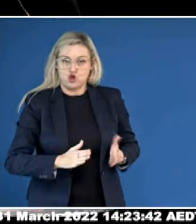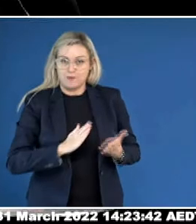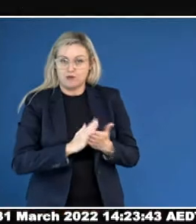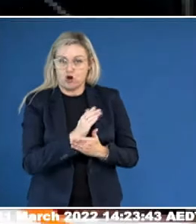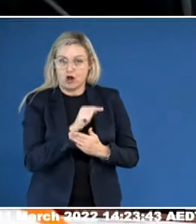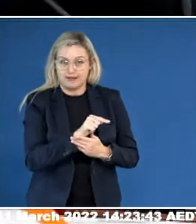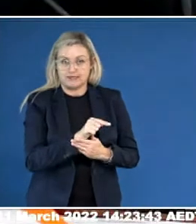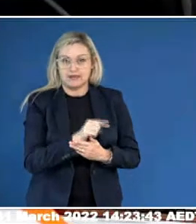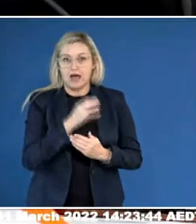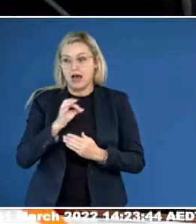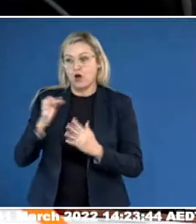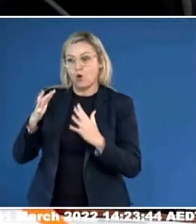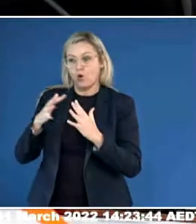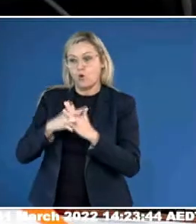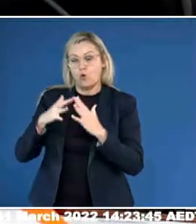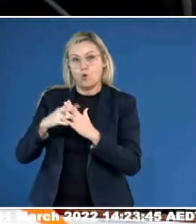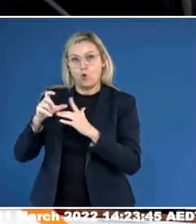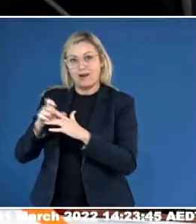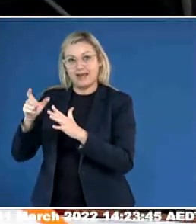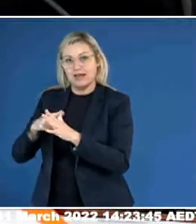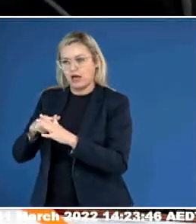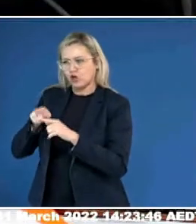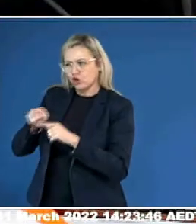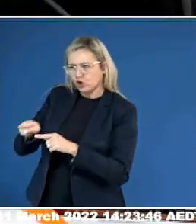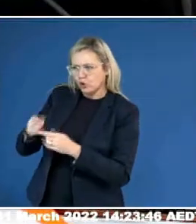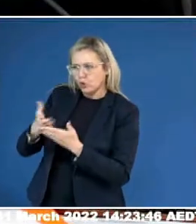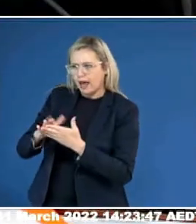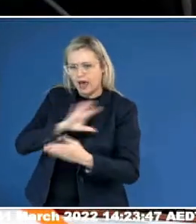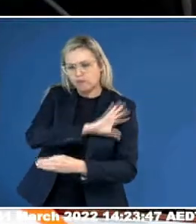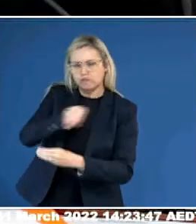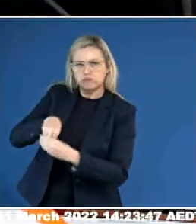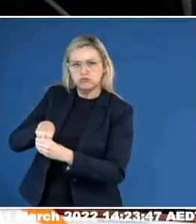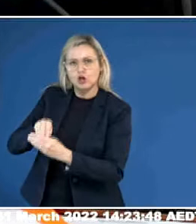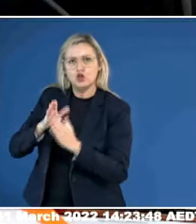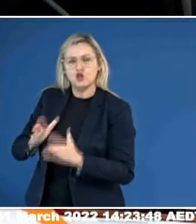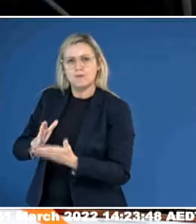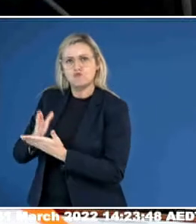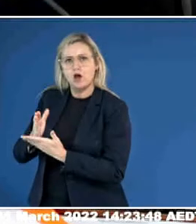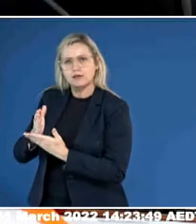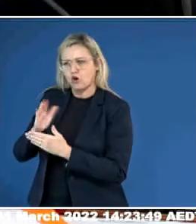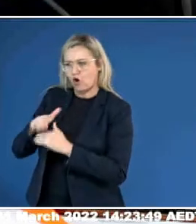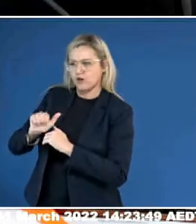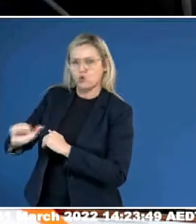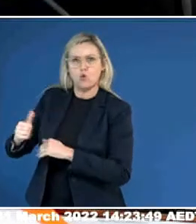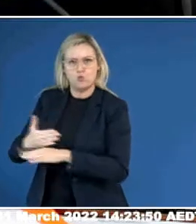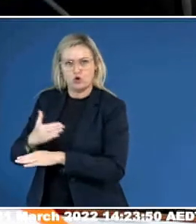incorporate a human rights approach into your work? But what should we be looking at when we think about analysing and thinking about